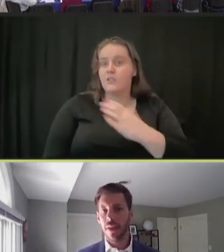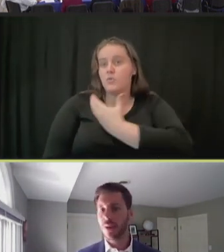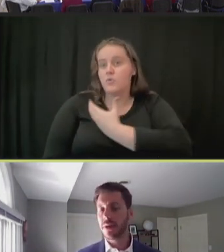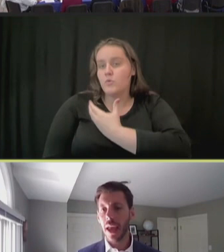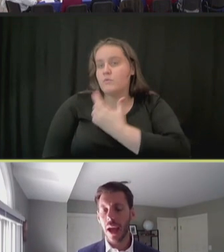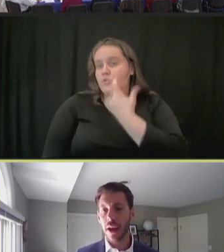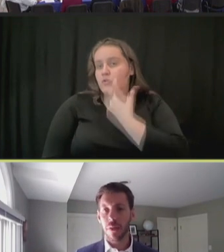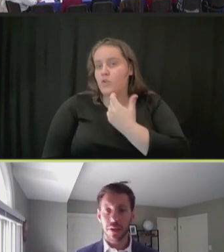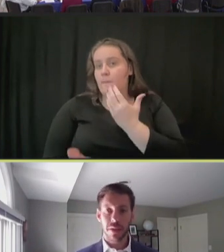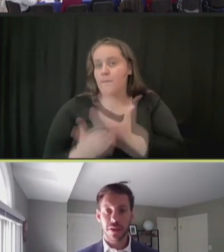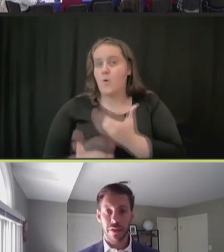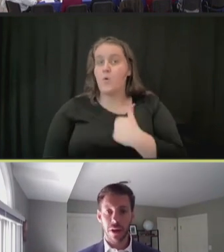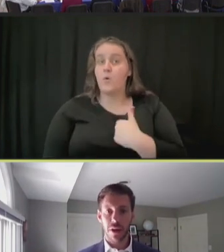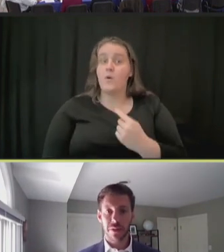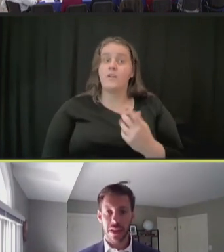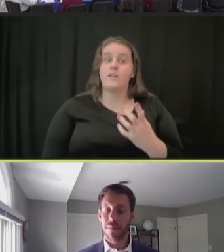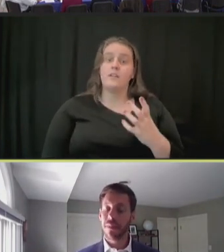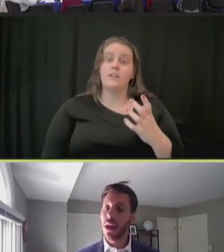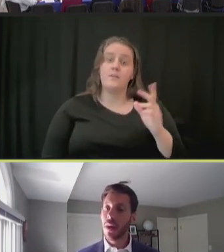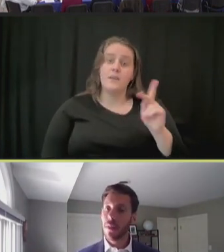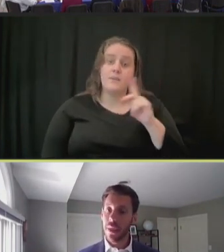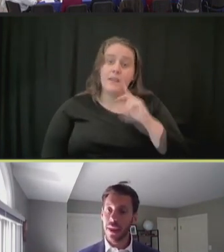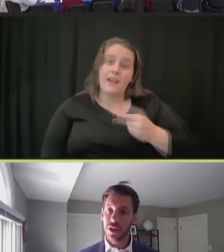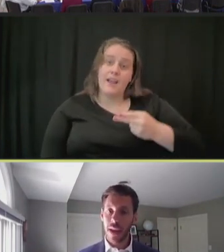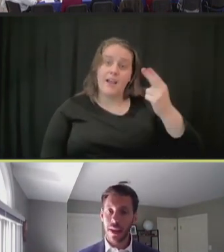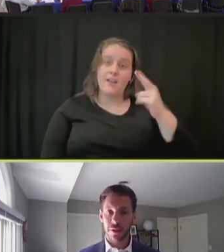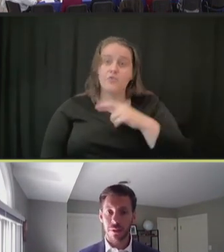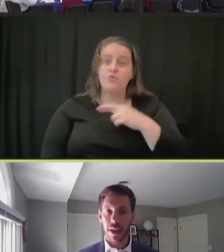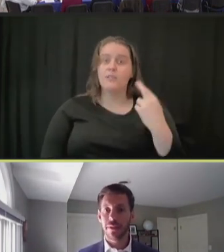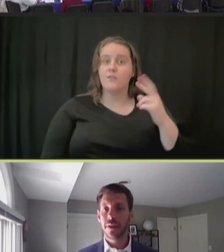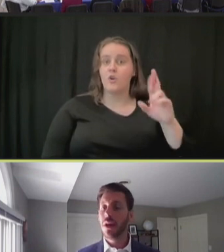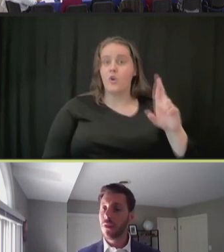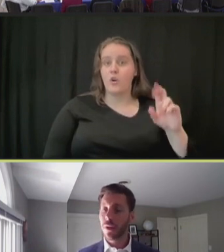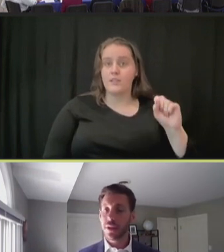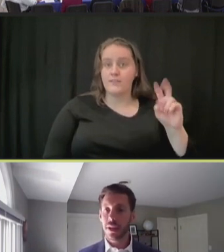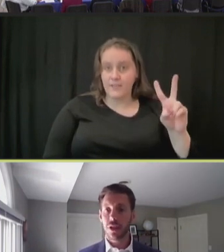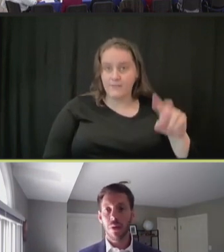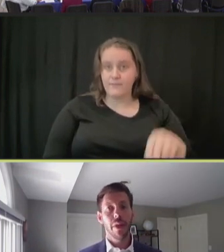and those at higher risk of severe RSV. But then the challenges arise. First issue,